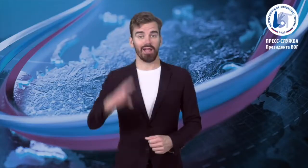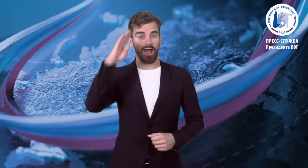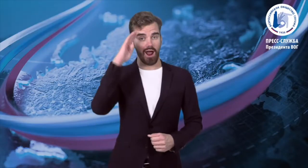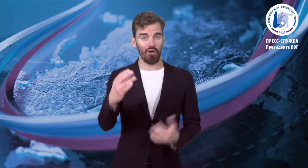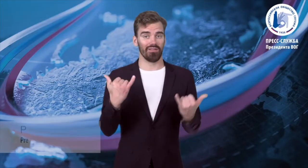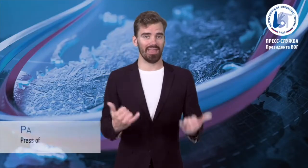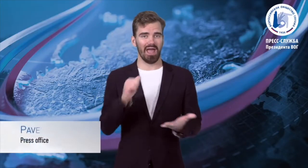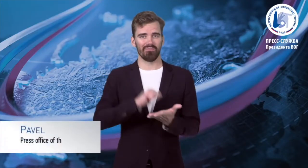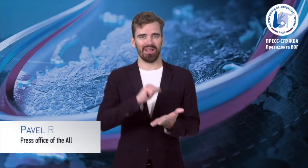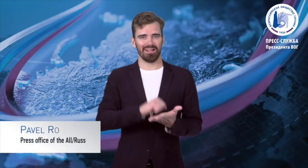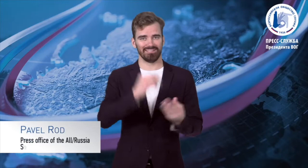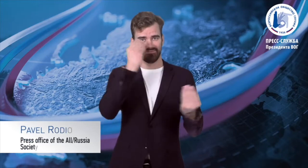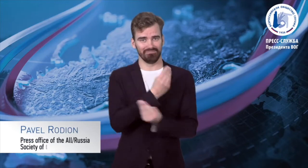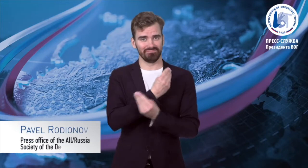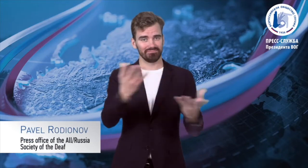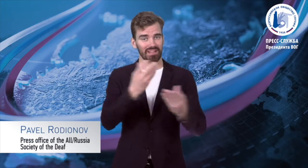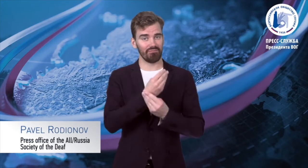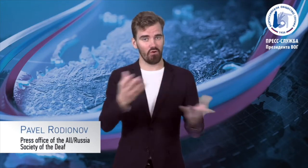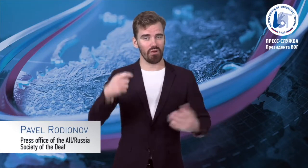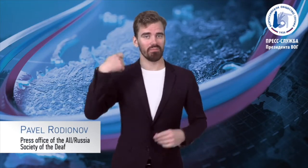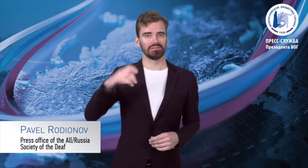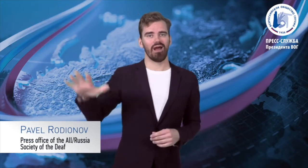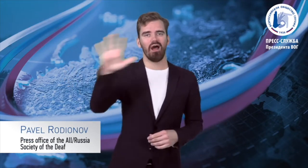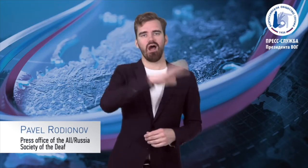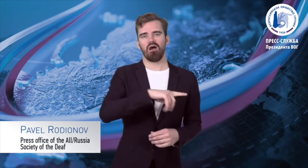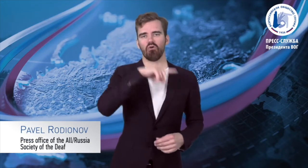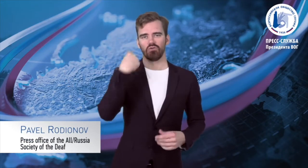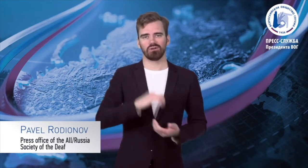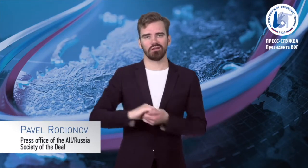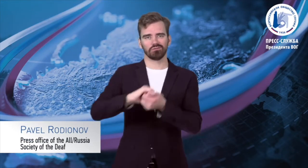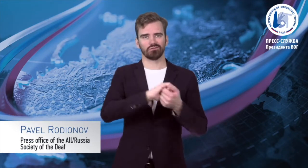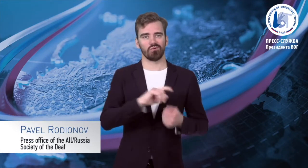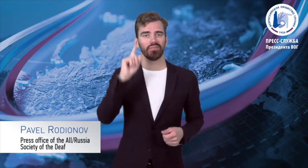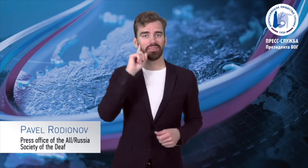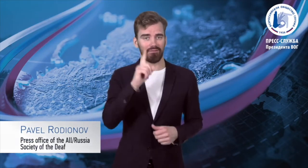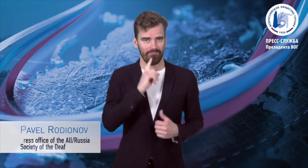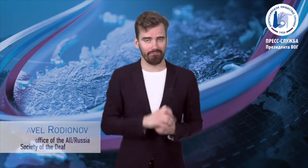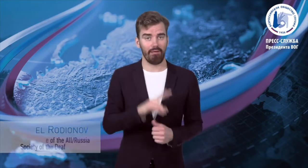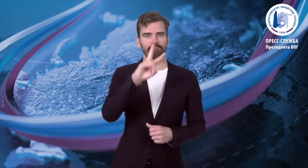Hello, the press service of the President of the ARSD is on the air.